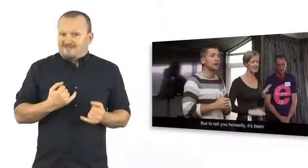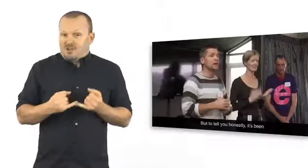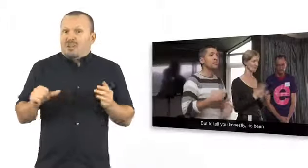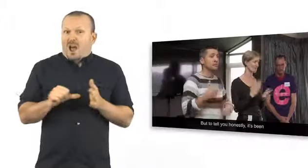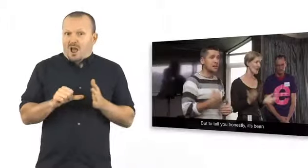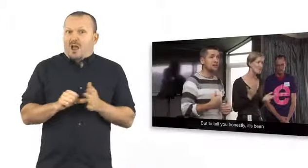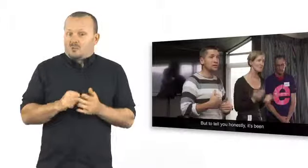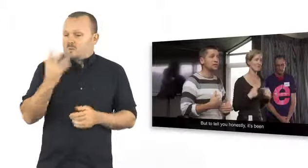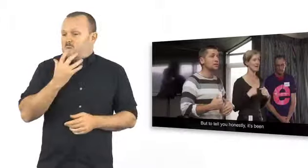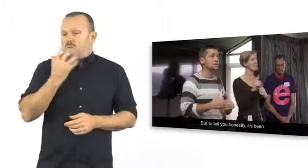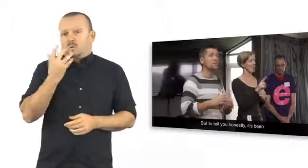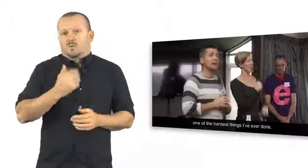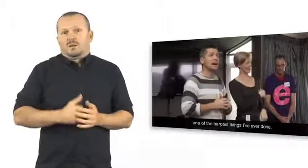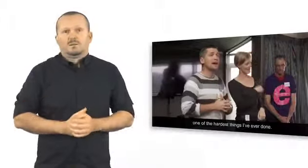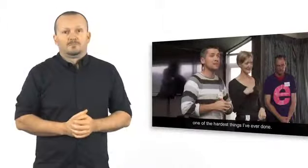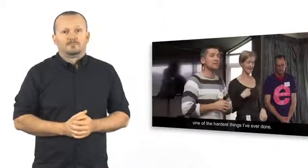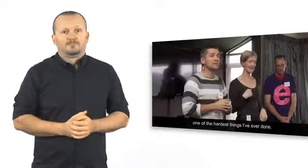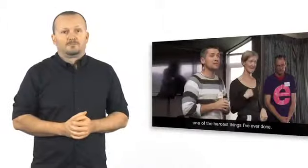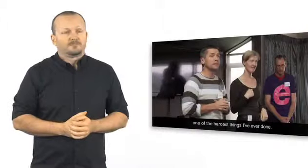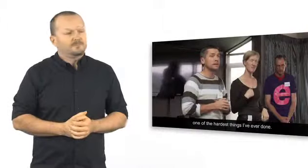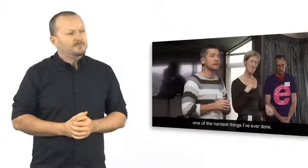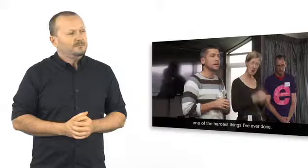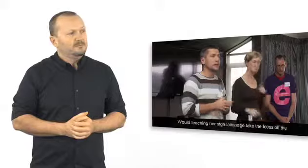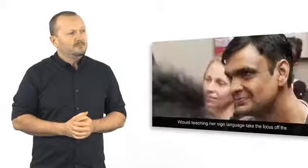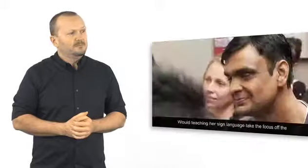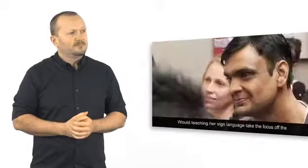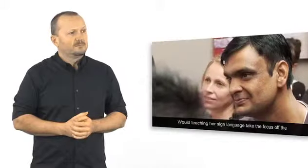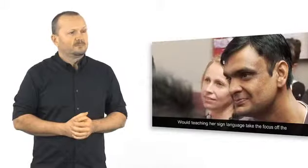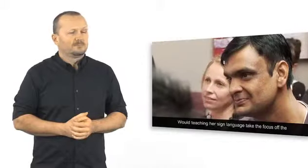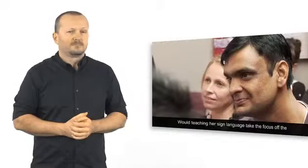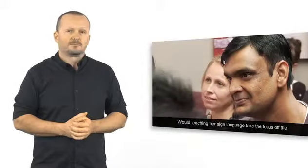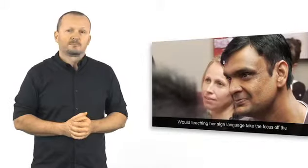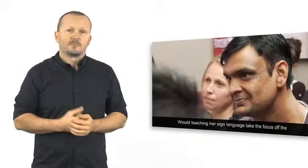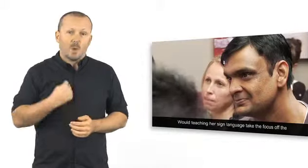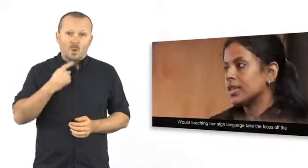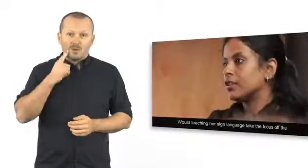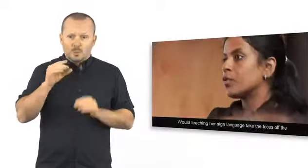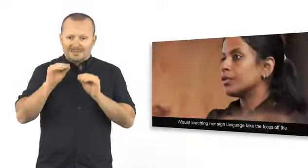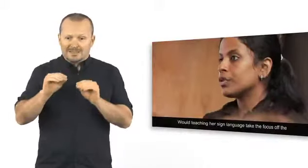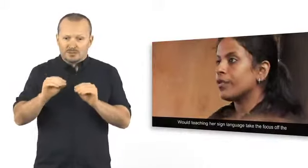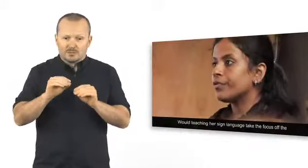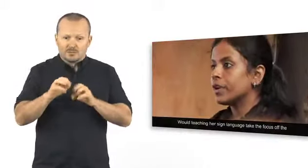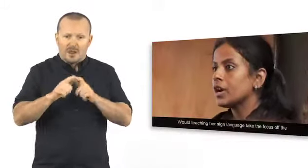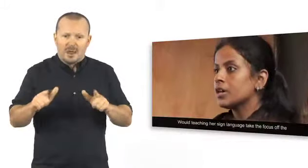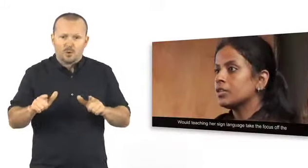But to tell you honestly, it’s been one of the hardest things I’ve ever done. Workshop participant question: Would teaching her sign language take the focus off the